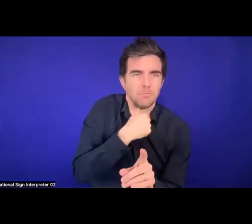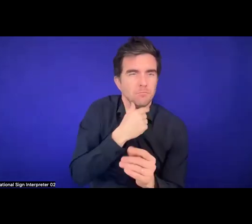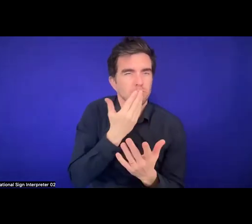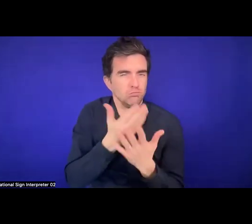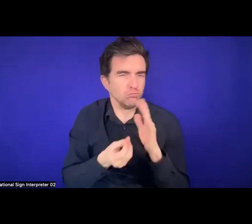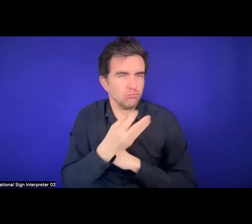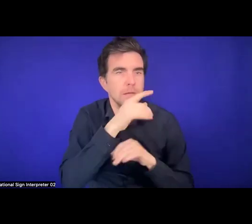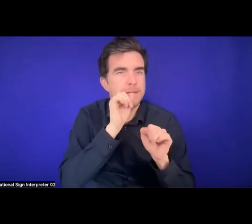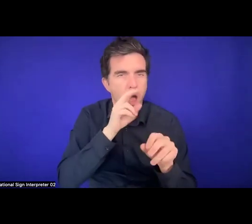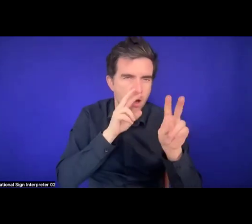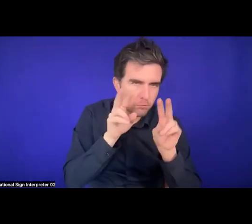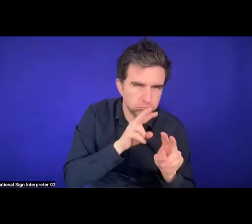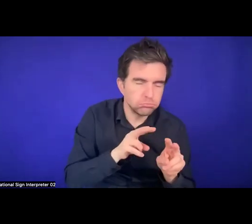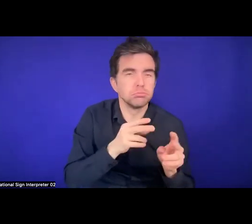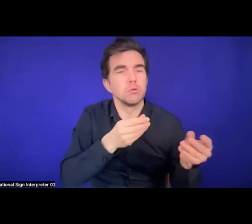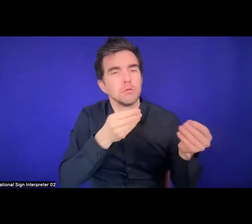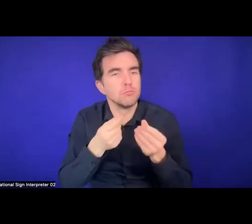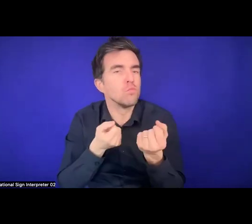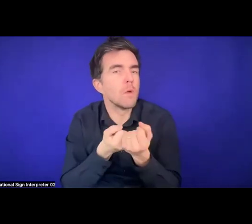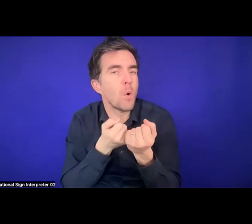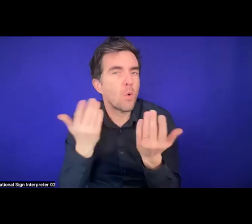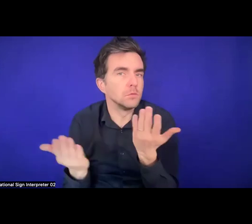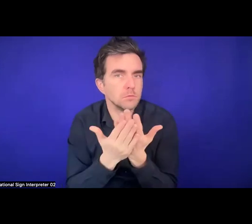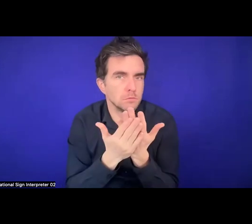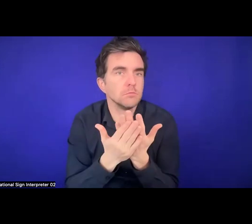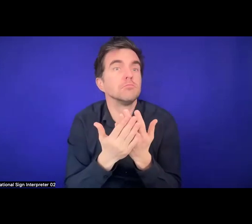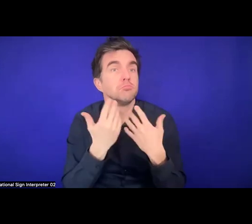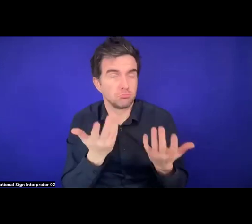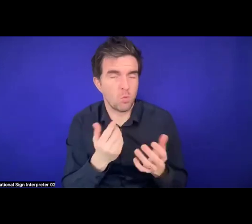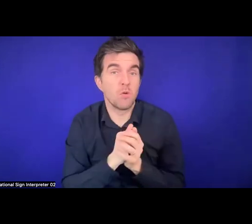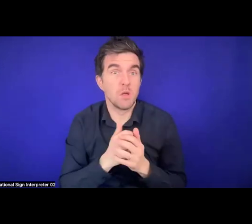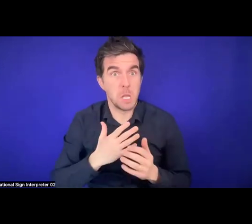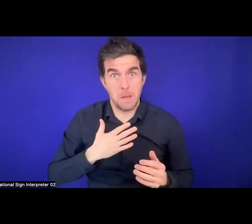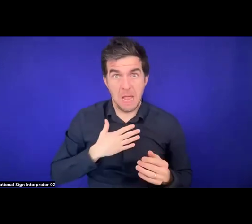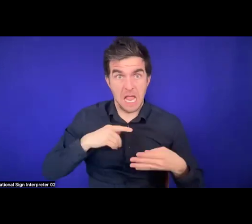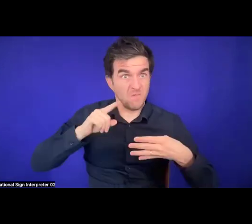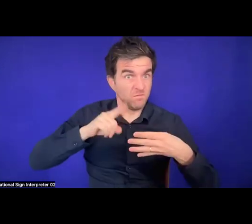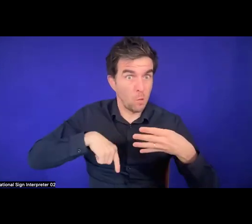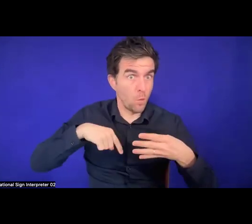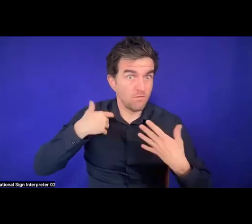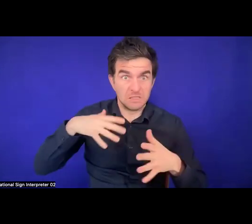experience of the PREPARED application process. Firstly, find a project that you are